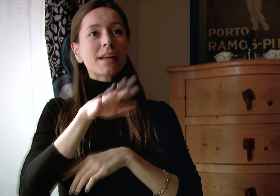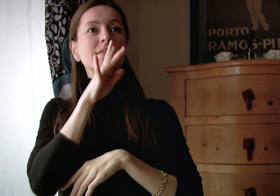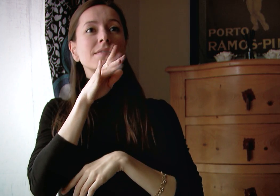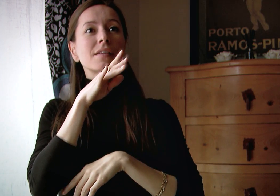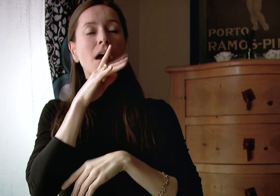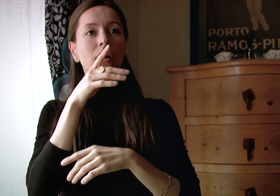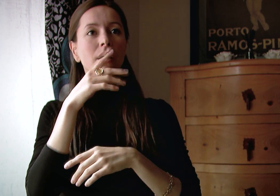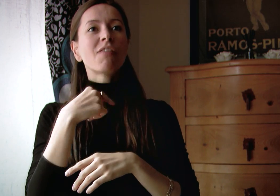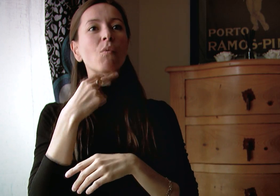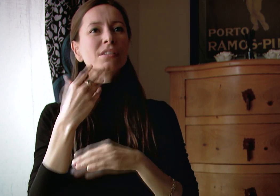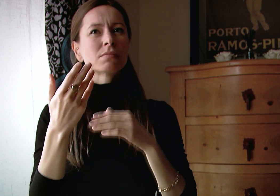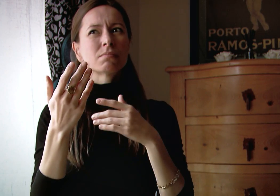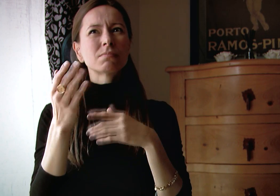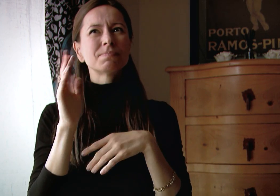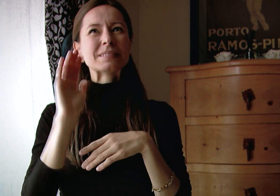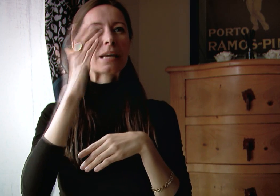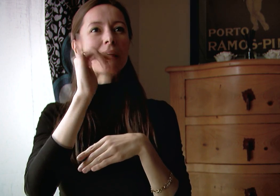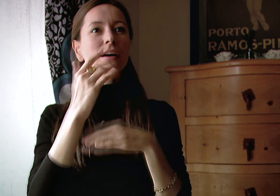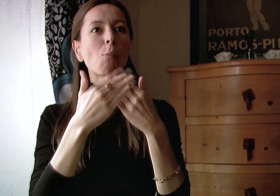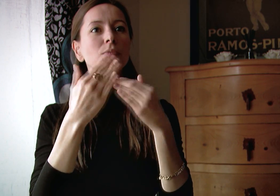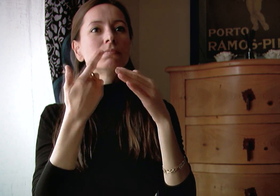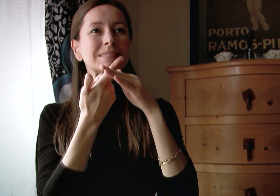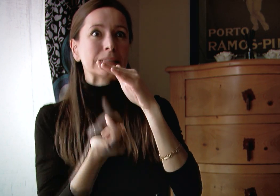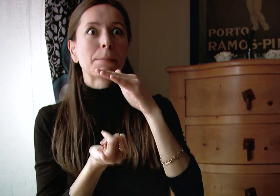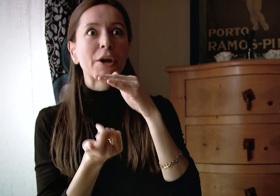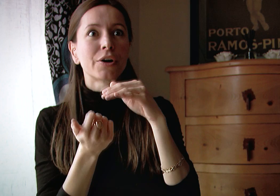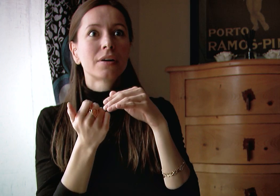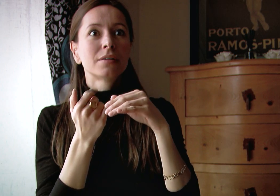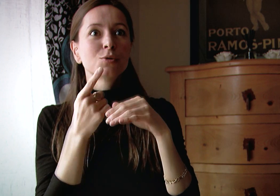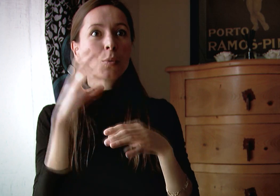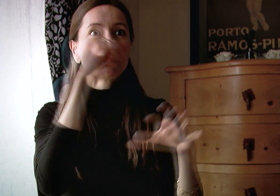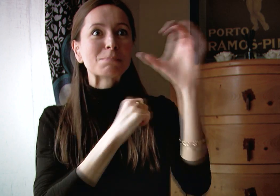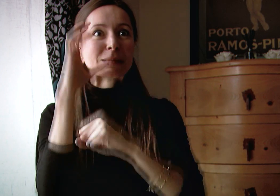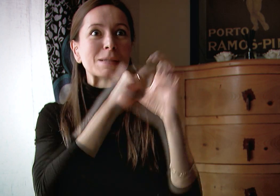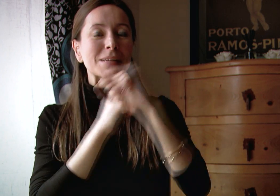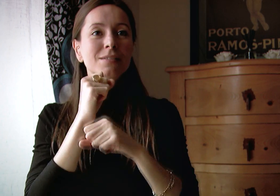when people are talking, the voices seem to disappear. So, I miss out on some information. The director, instead